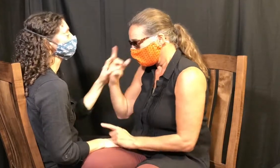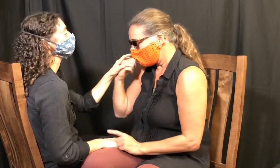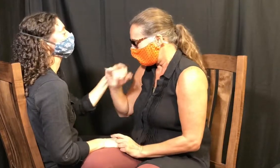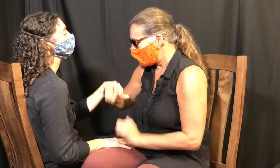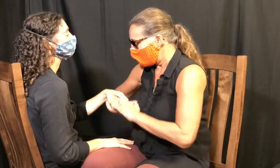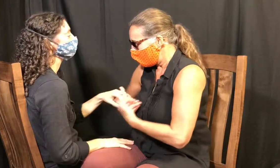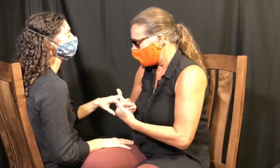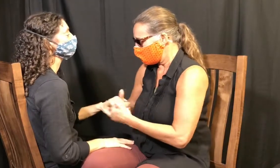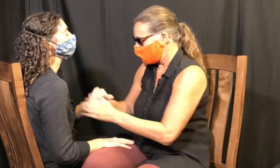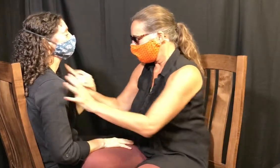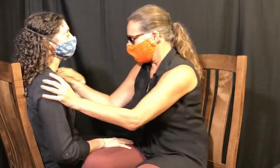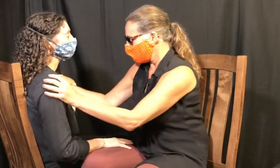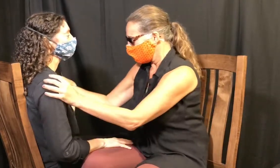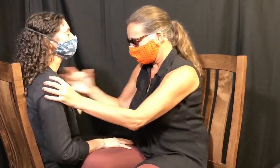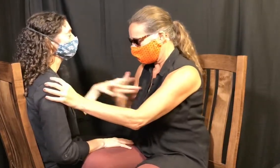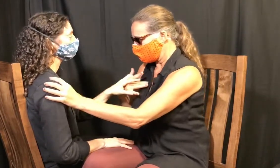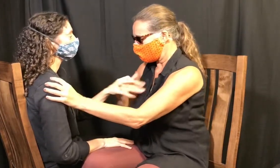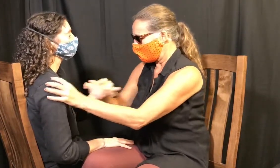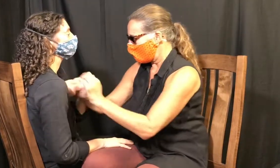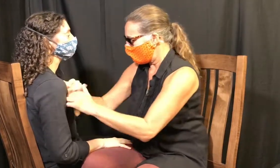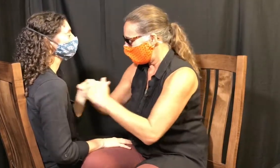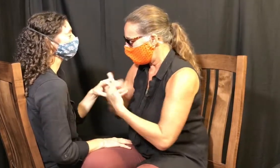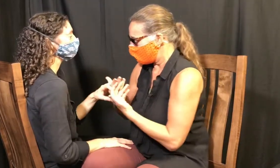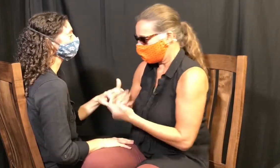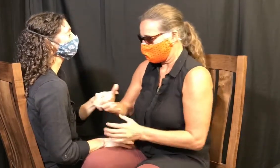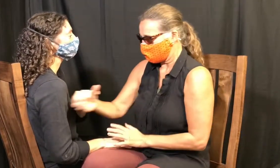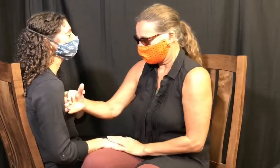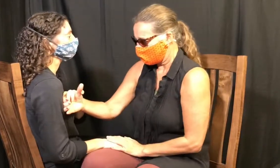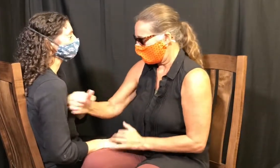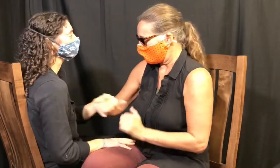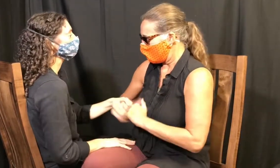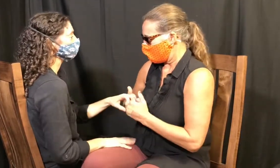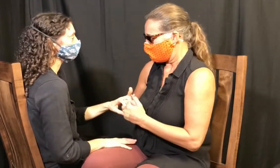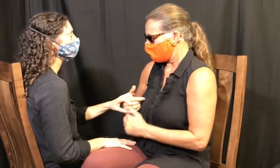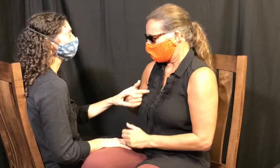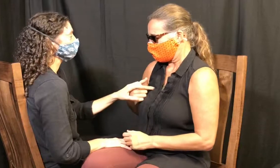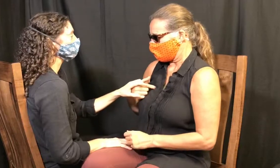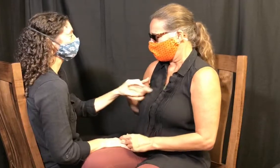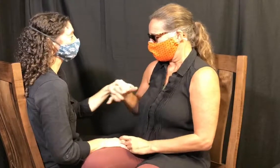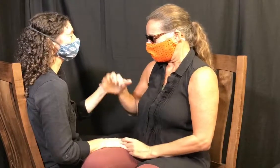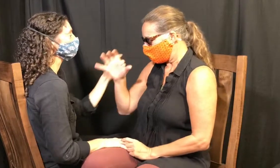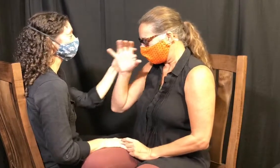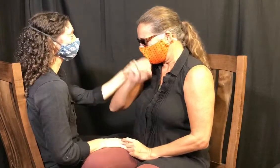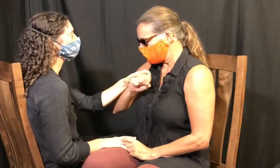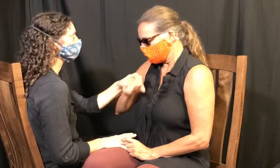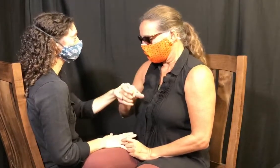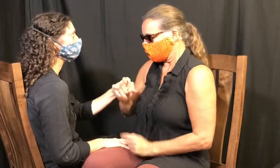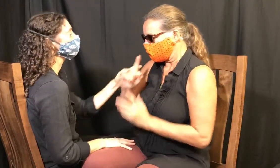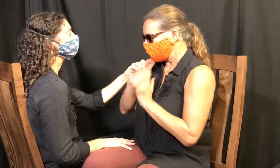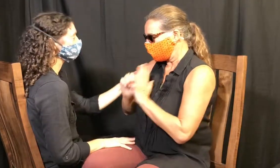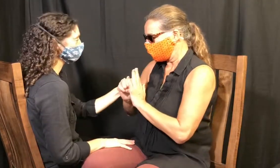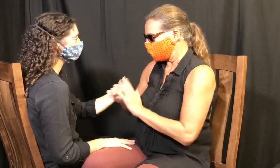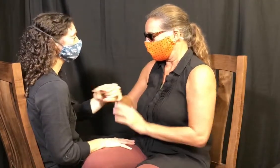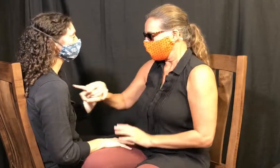with others, which makes learning very difficult. How can a child learn something if they've never experienced it with someone else?